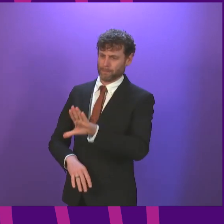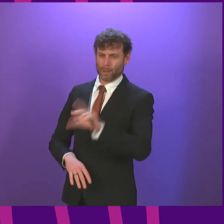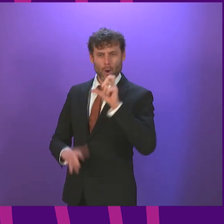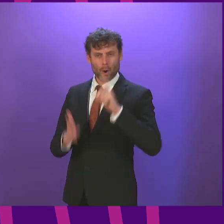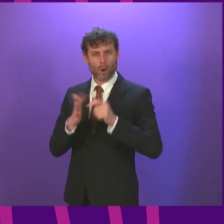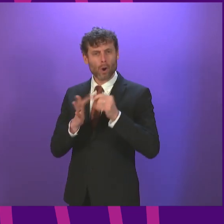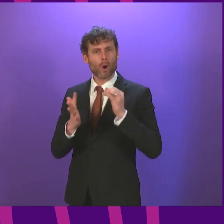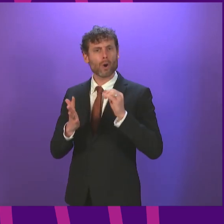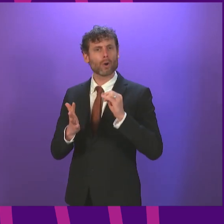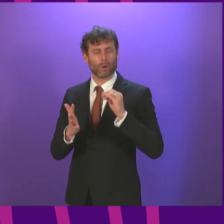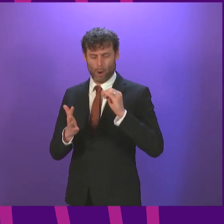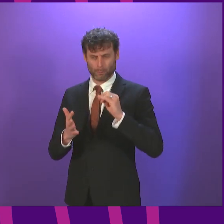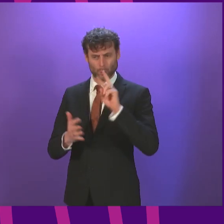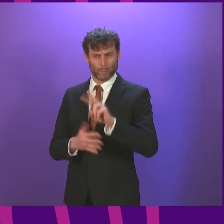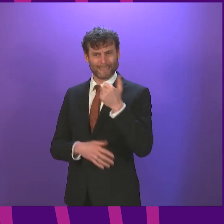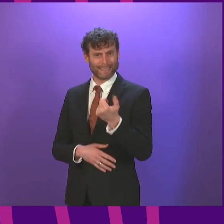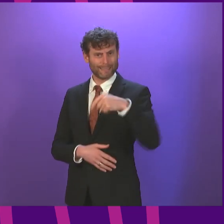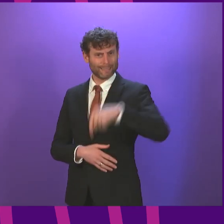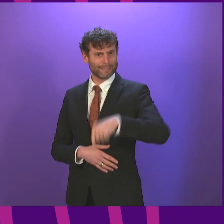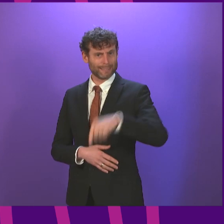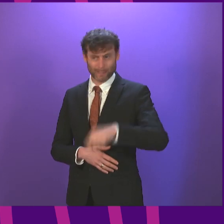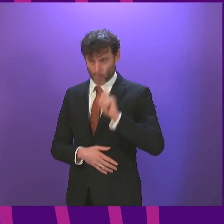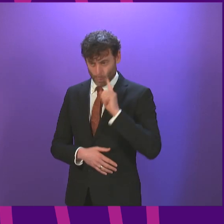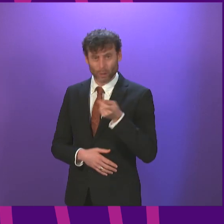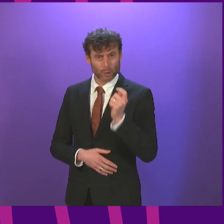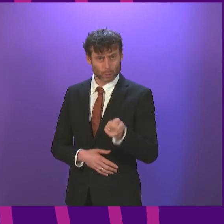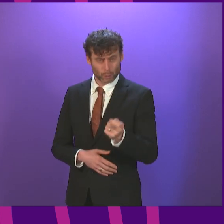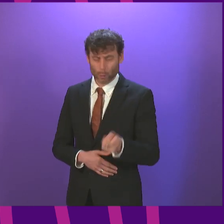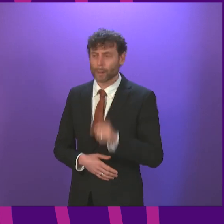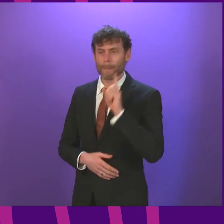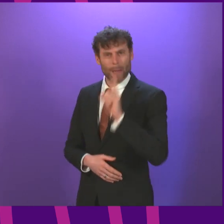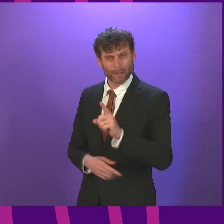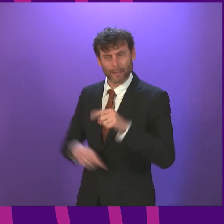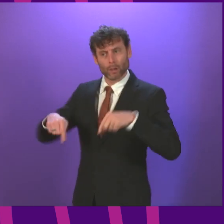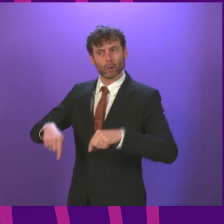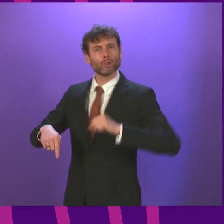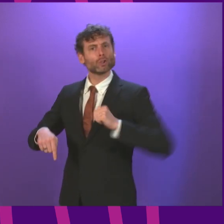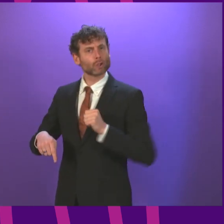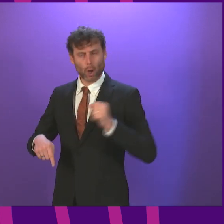duty has not already been cut in Scotland is because of the Greens. Will the First Minister